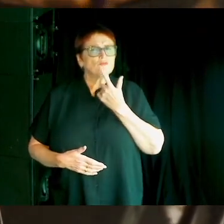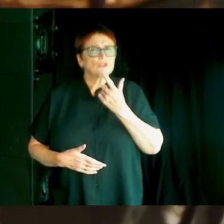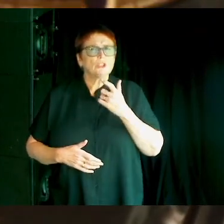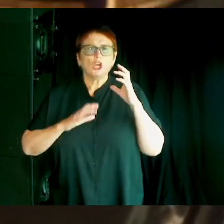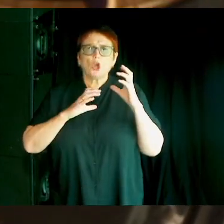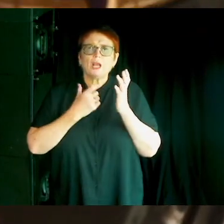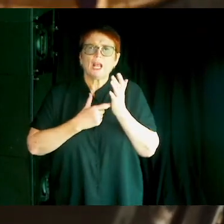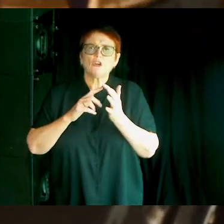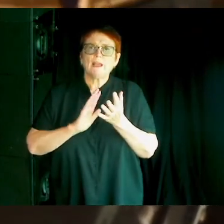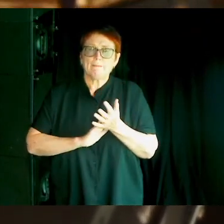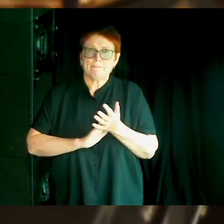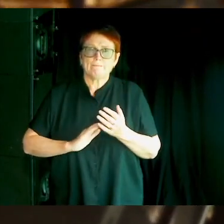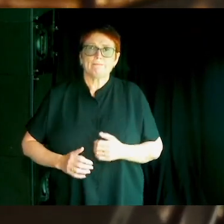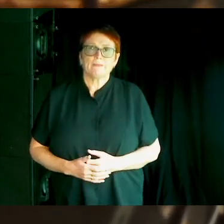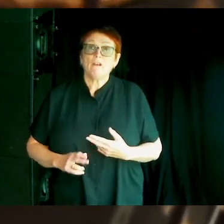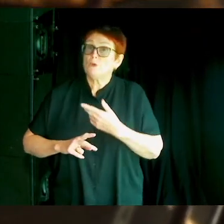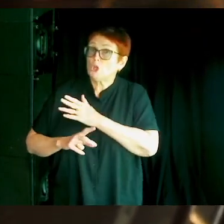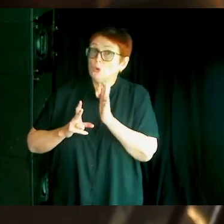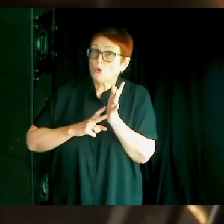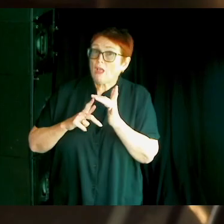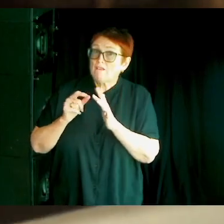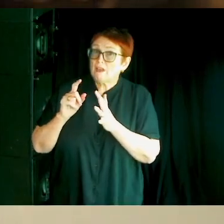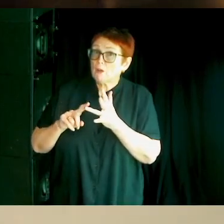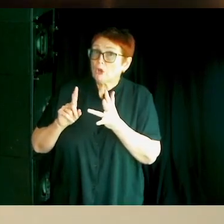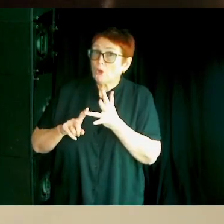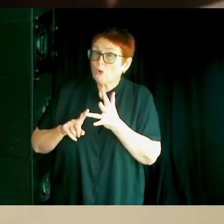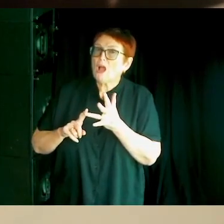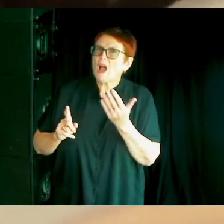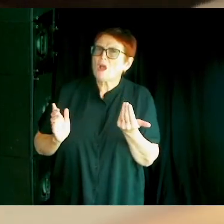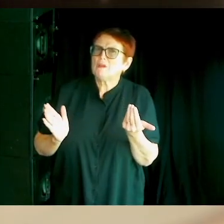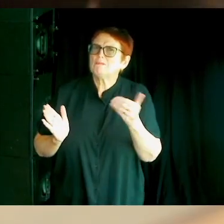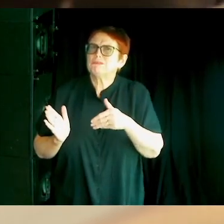but of course for you we pull I would thank you a little bit more of the chicken stock